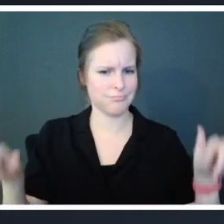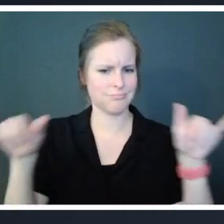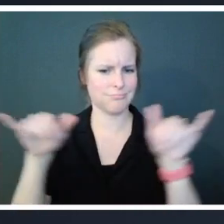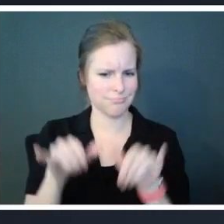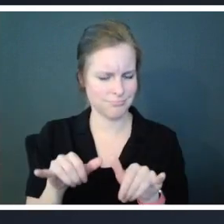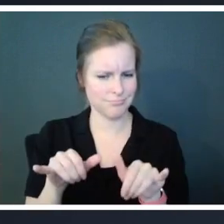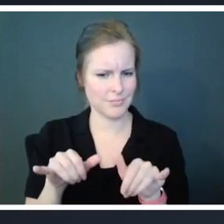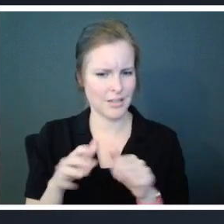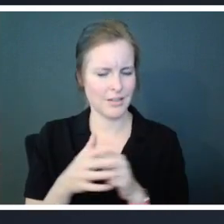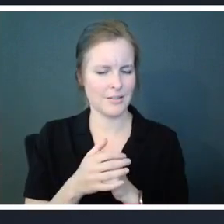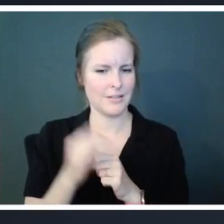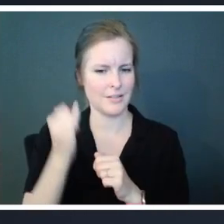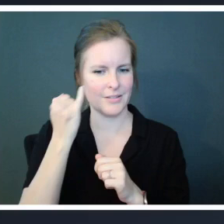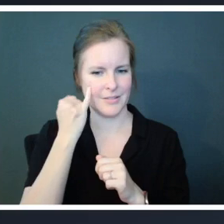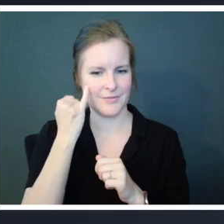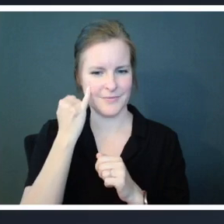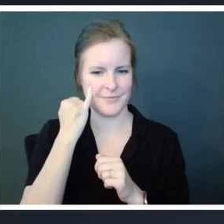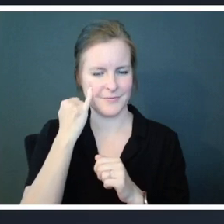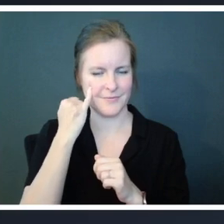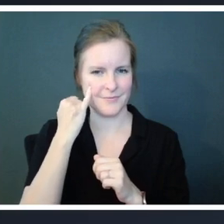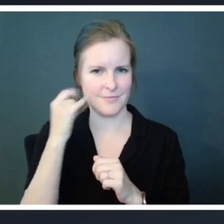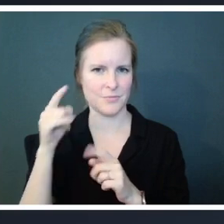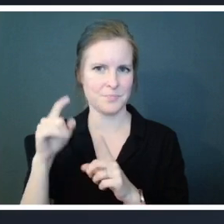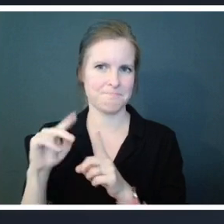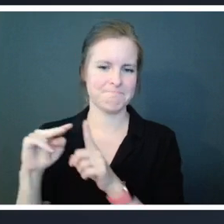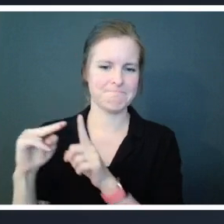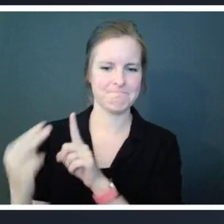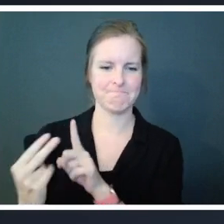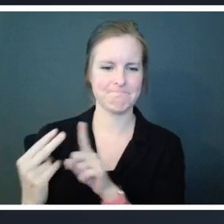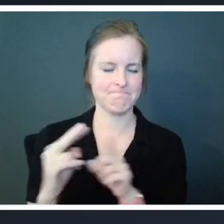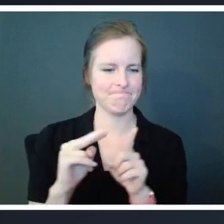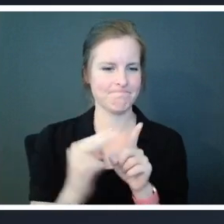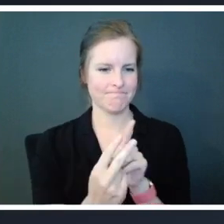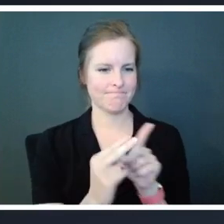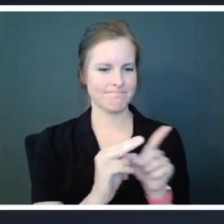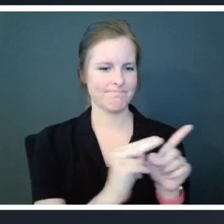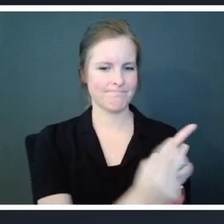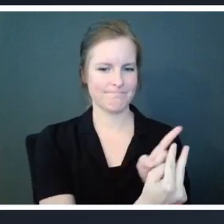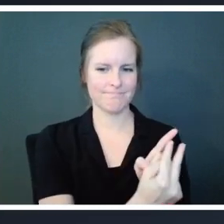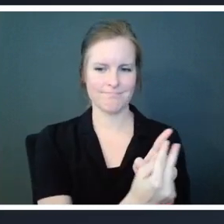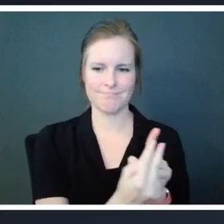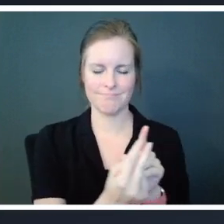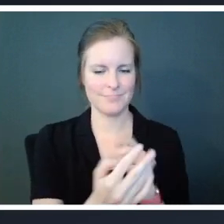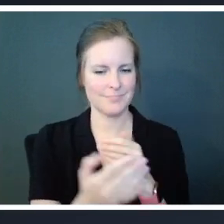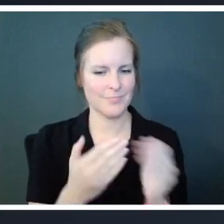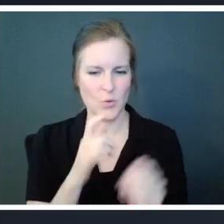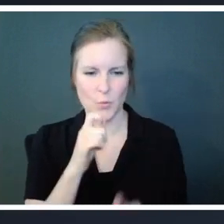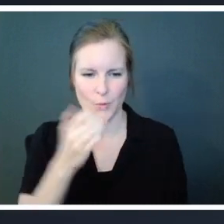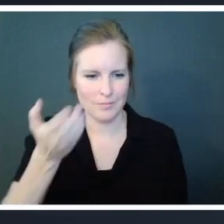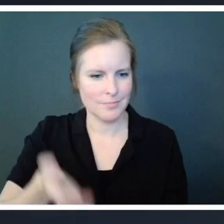through this lens, it really just underlines the way that anybody can engage with these ideas.